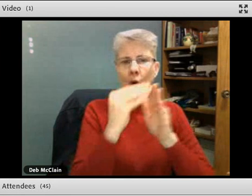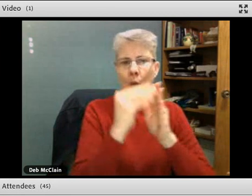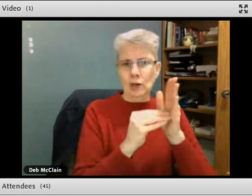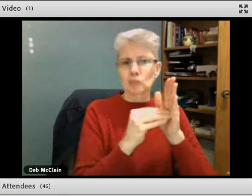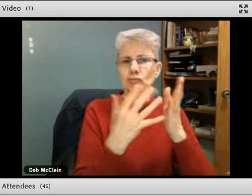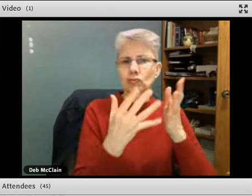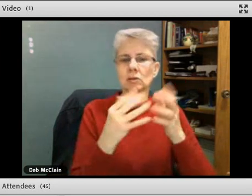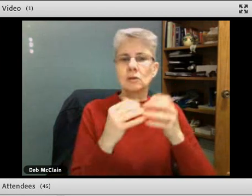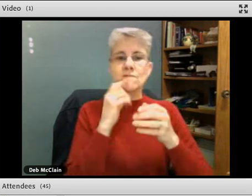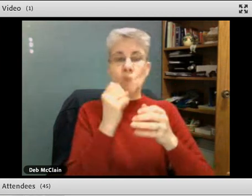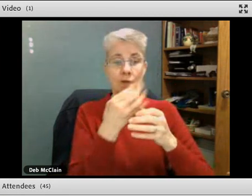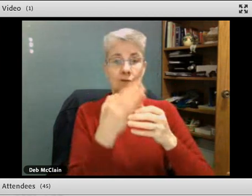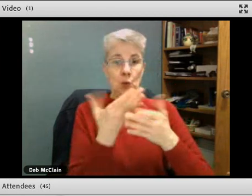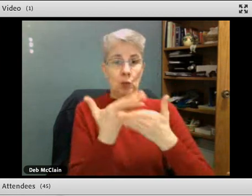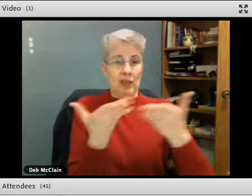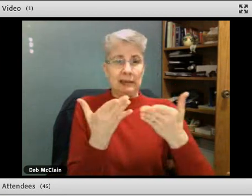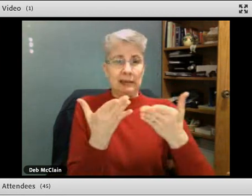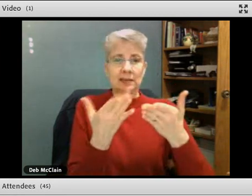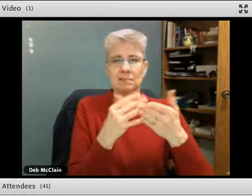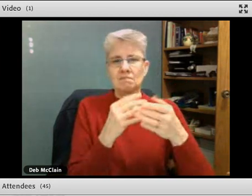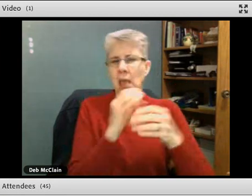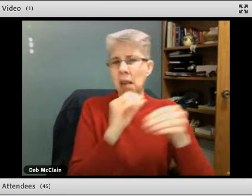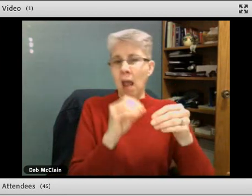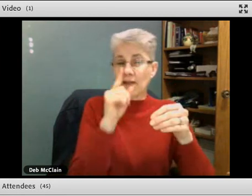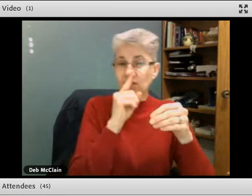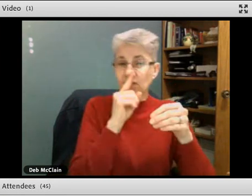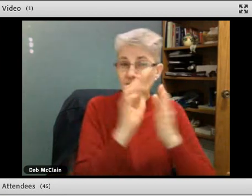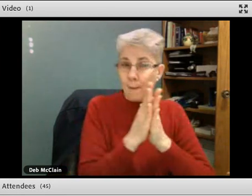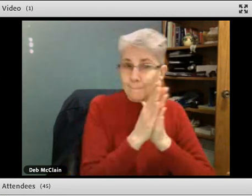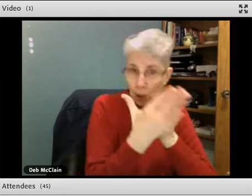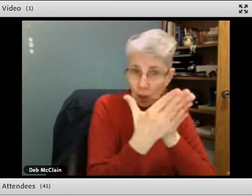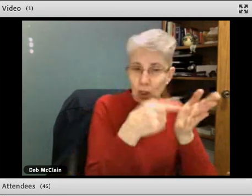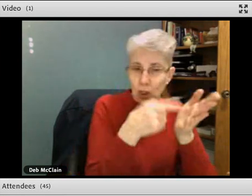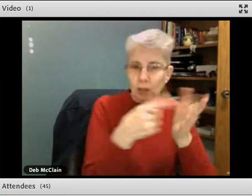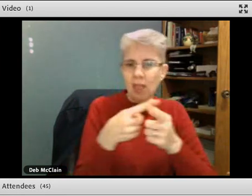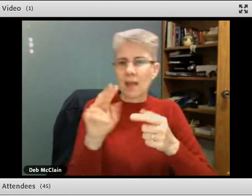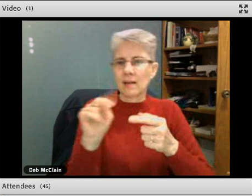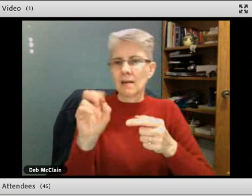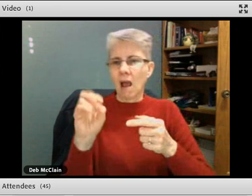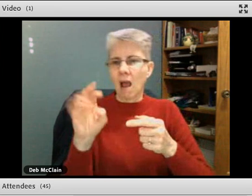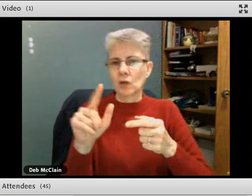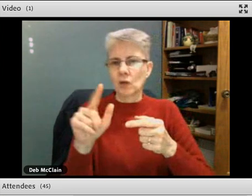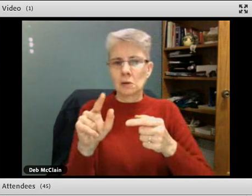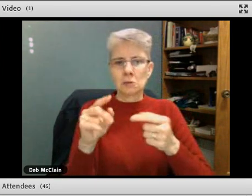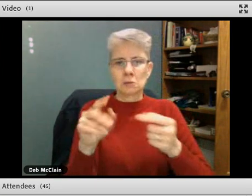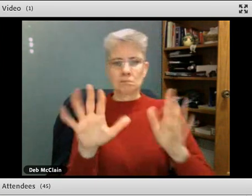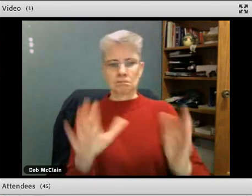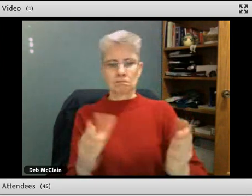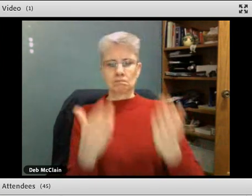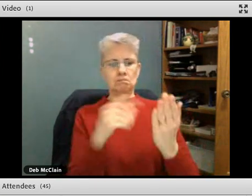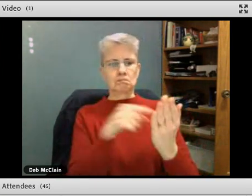a nonfiction book and then a novel, to see the differences in how those are treated.